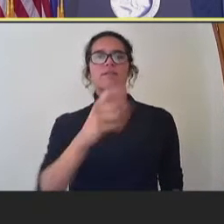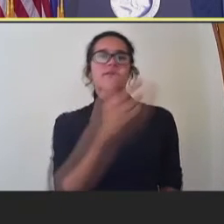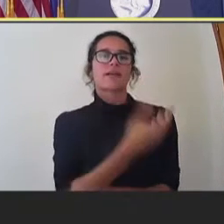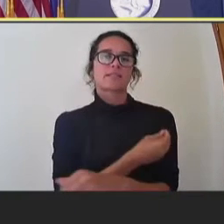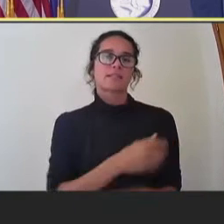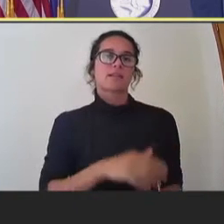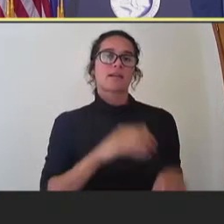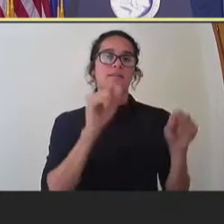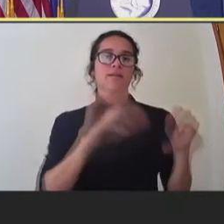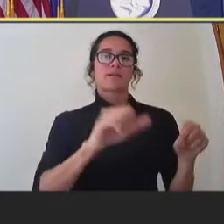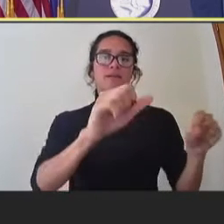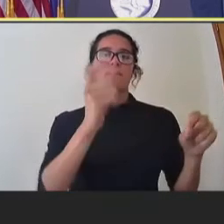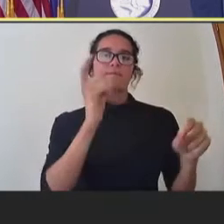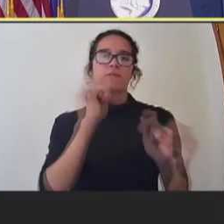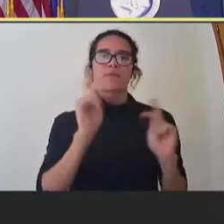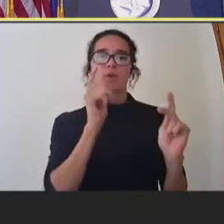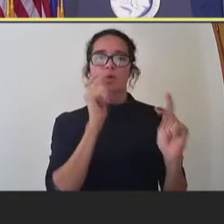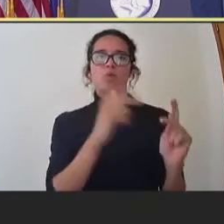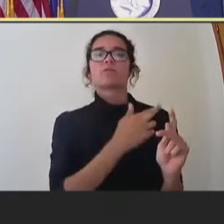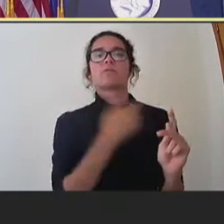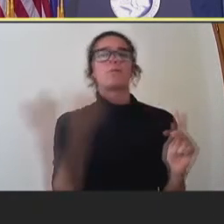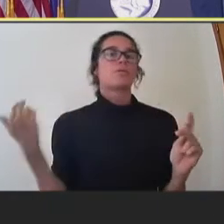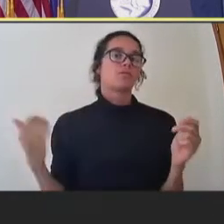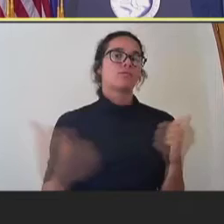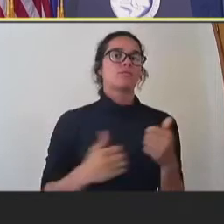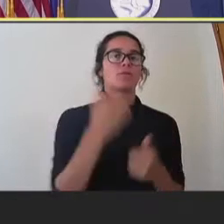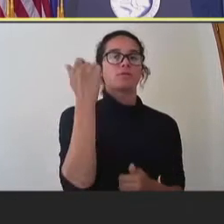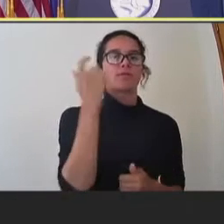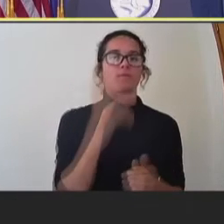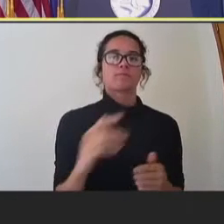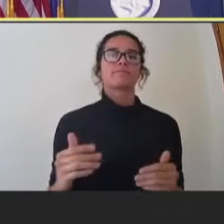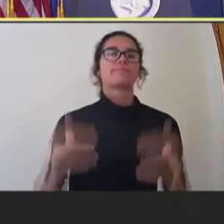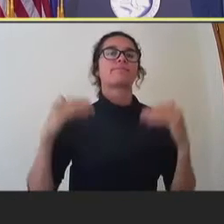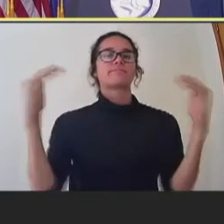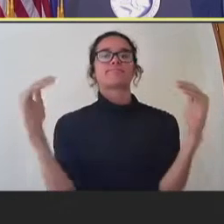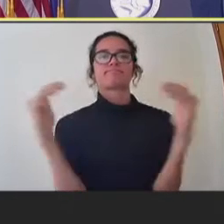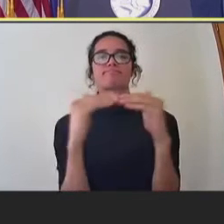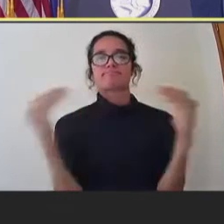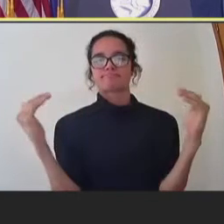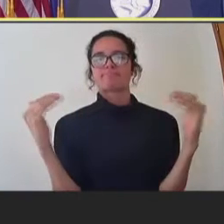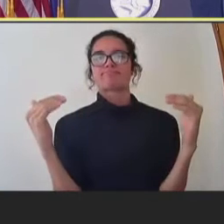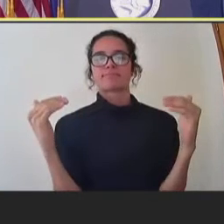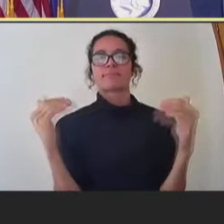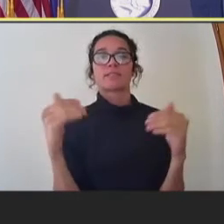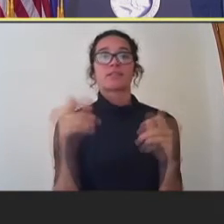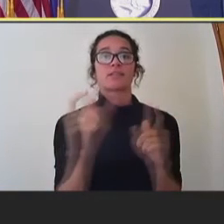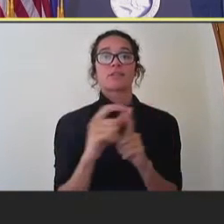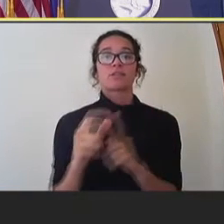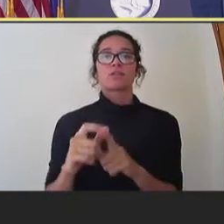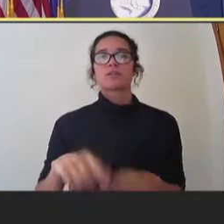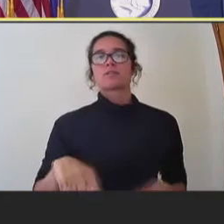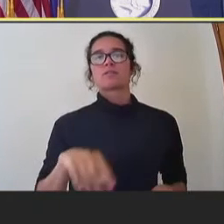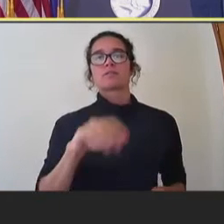in terms of advancing health equity. The terms syndemic and health equity are important here as